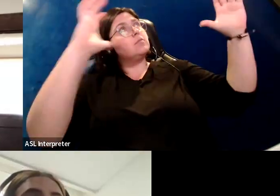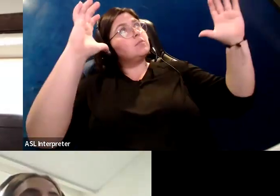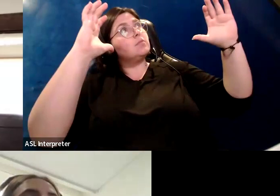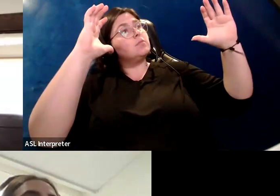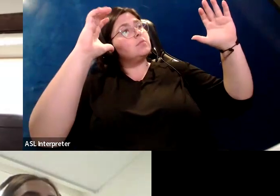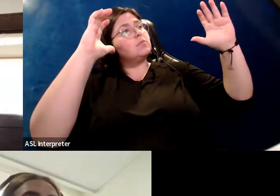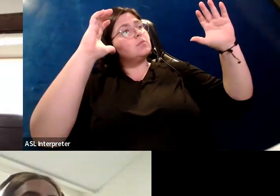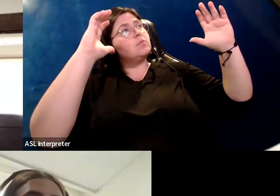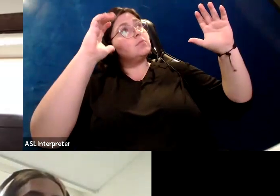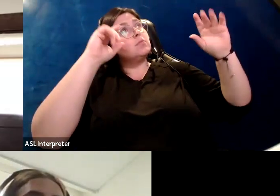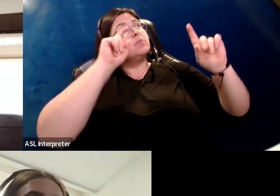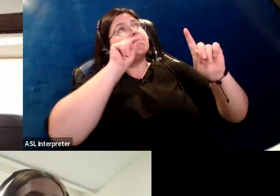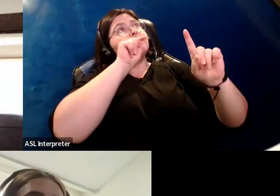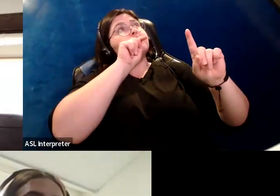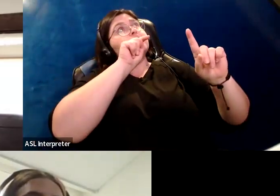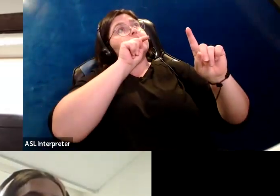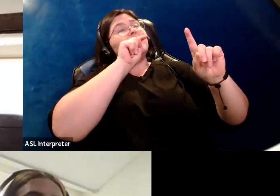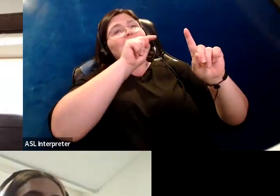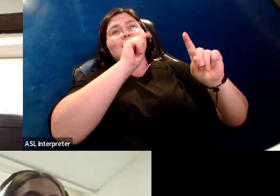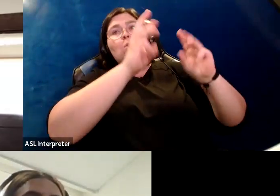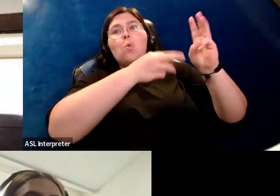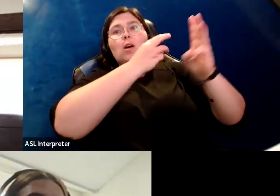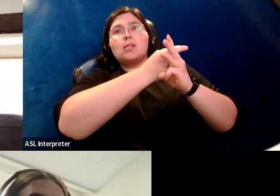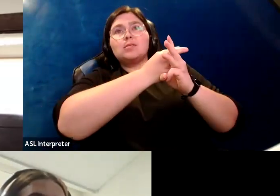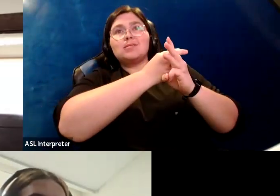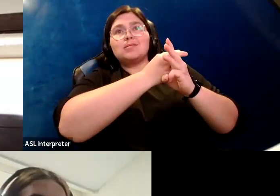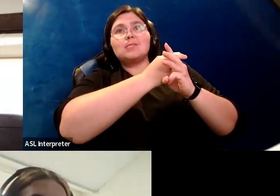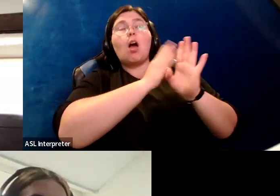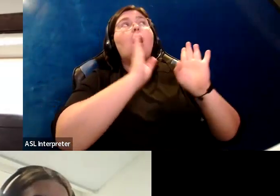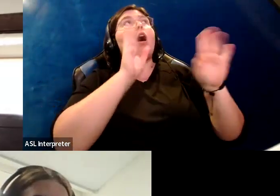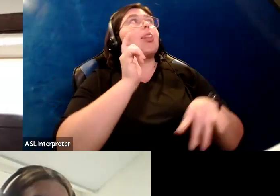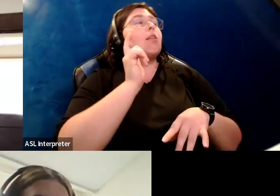where accessibility is not an afterthought